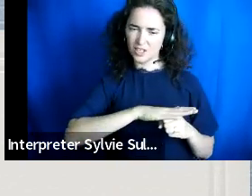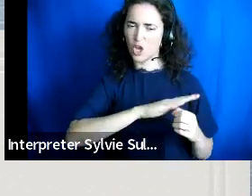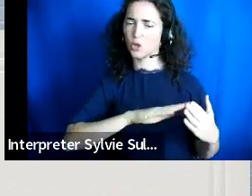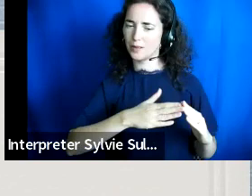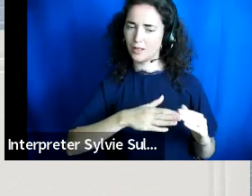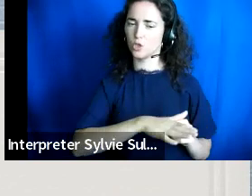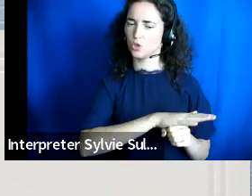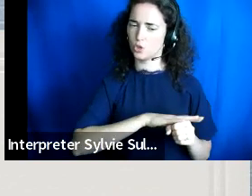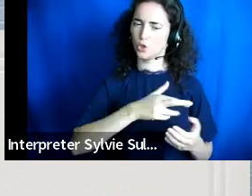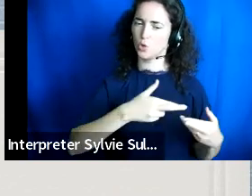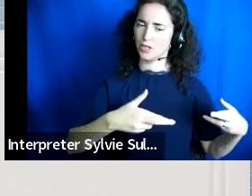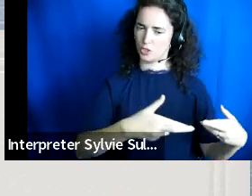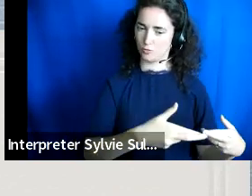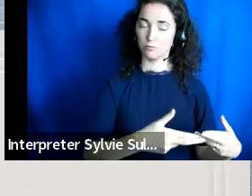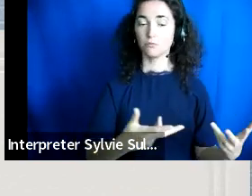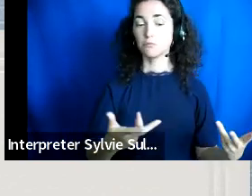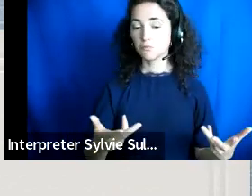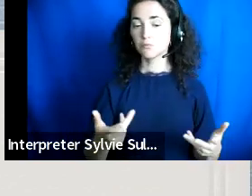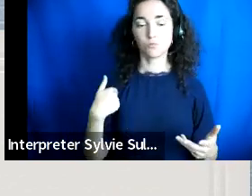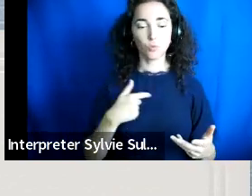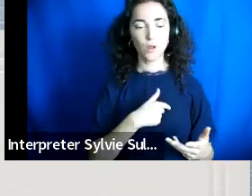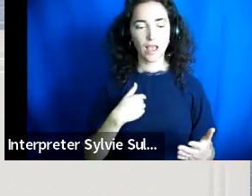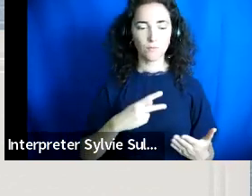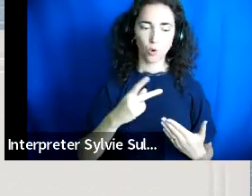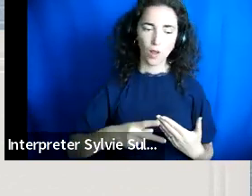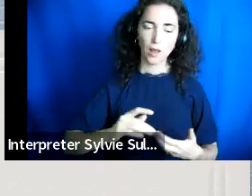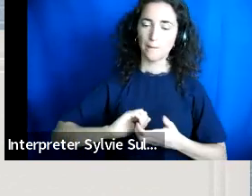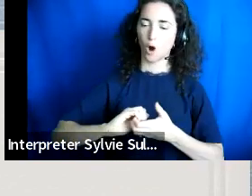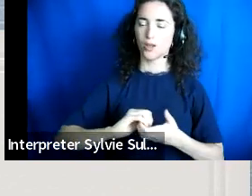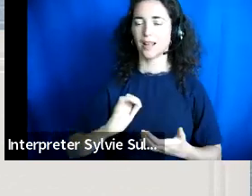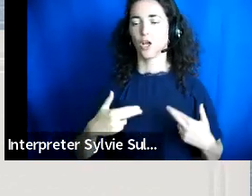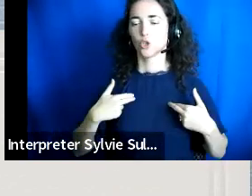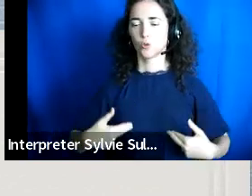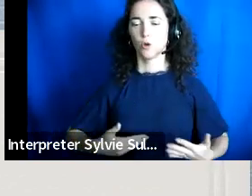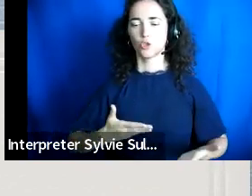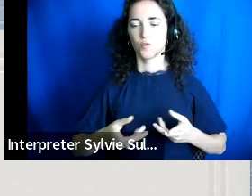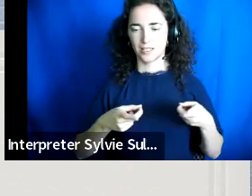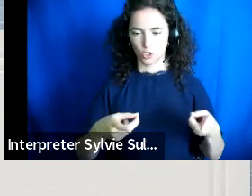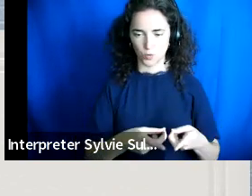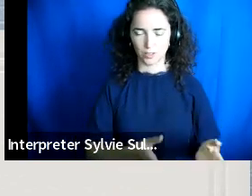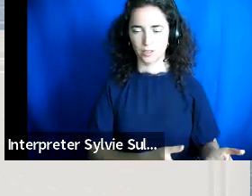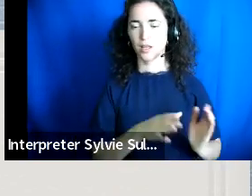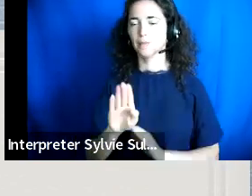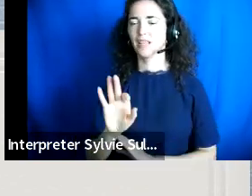So we have programs and partnerships that include our human service district of bureau, Family health, early steps F.